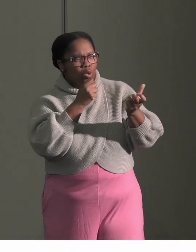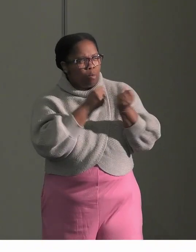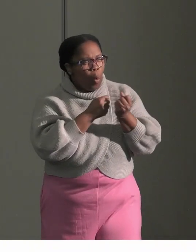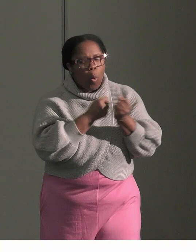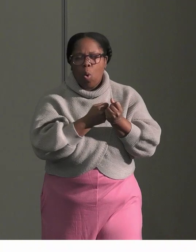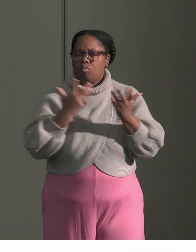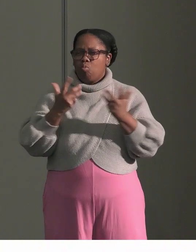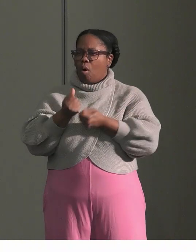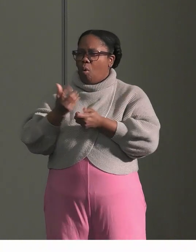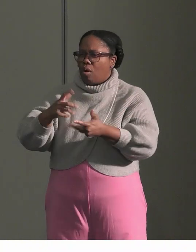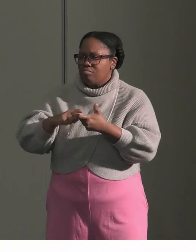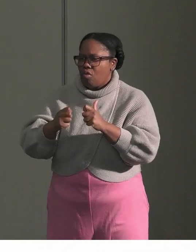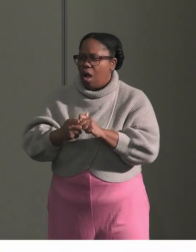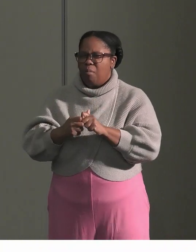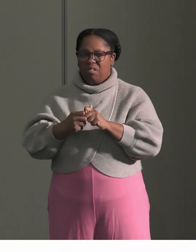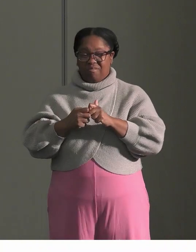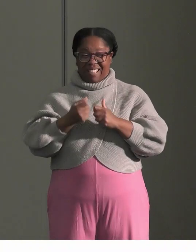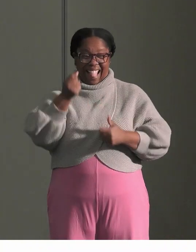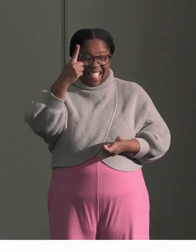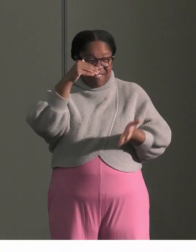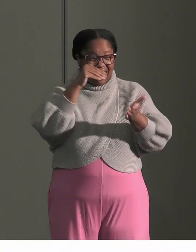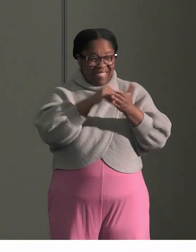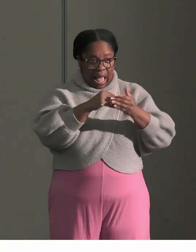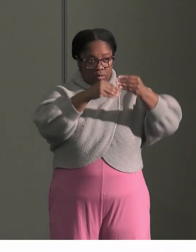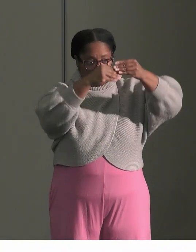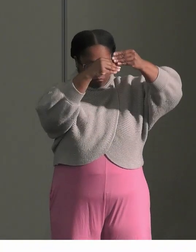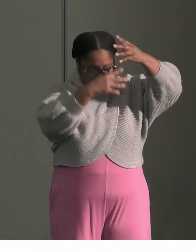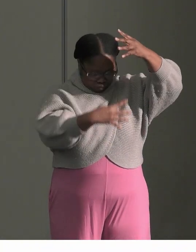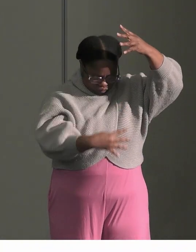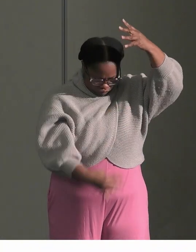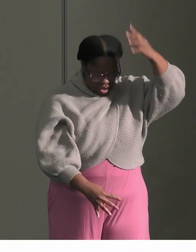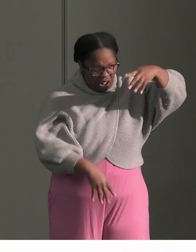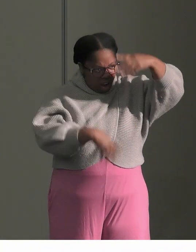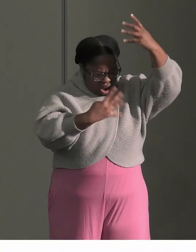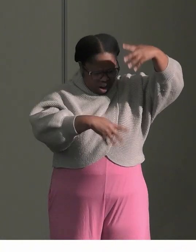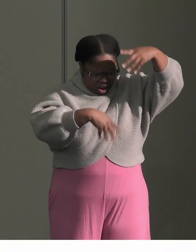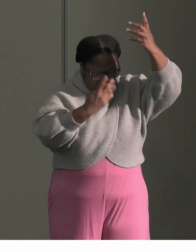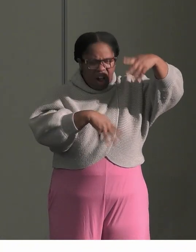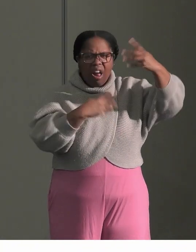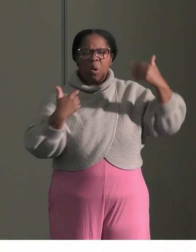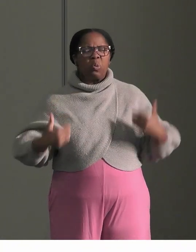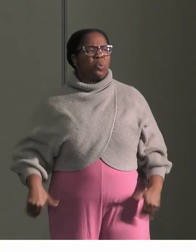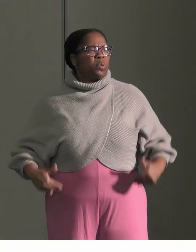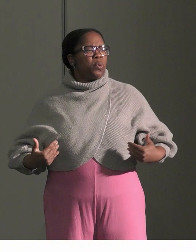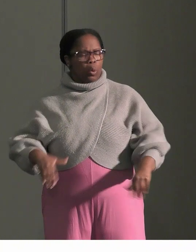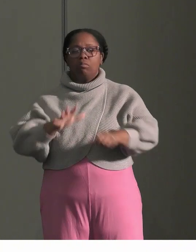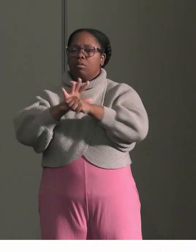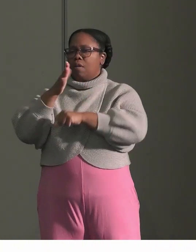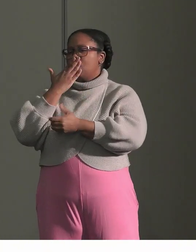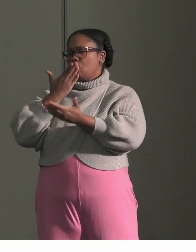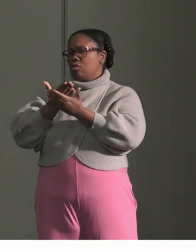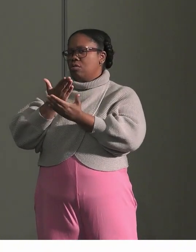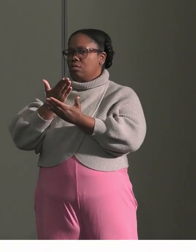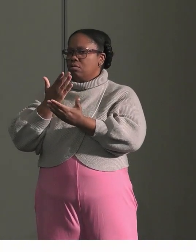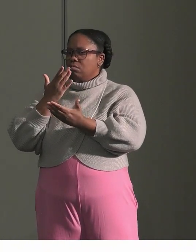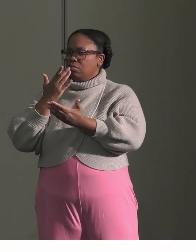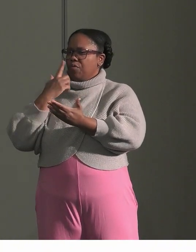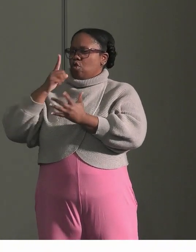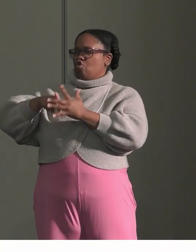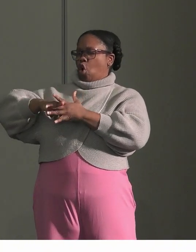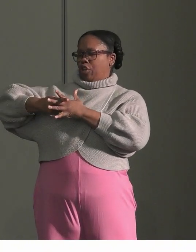And that sea of 11,000 findings. It is enough to get started. And it is what I hope you come